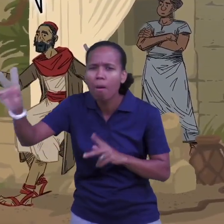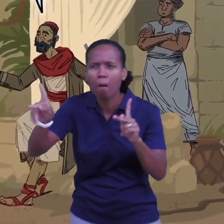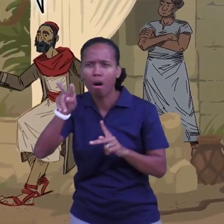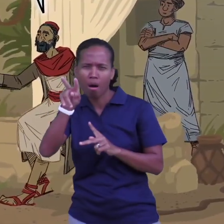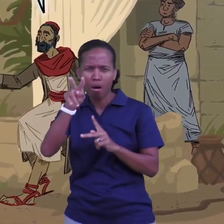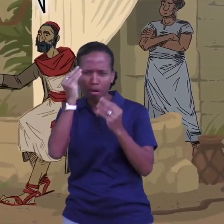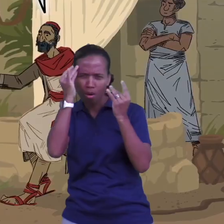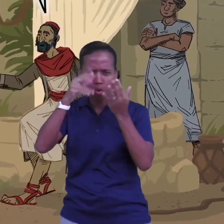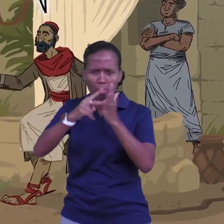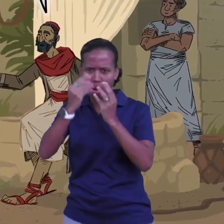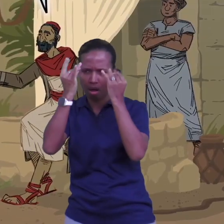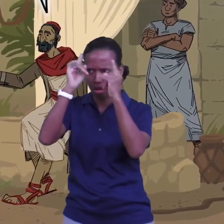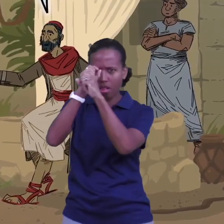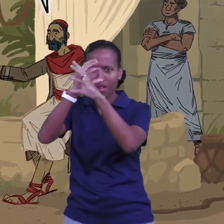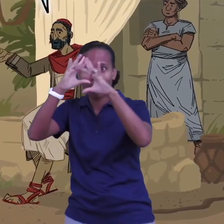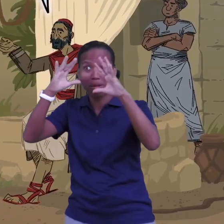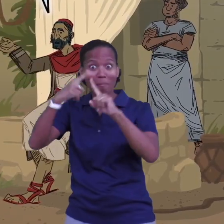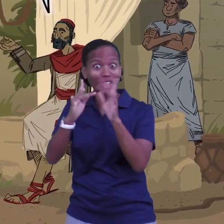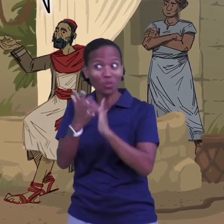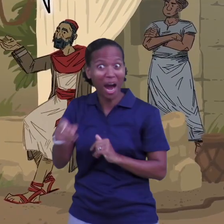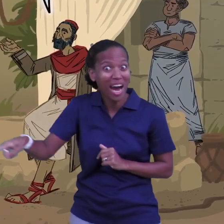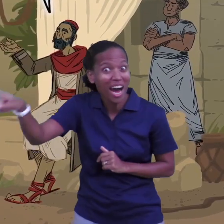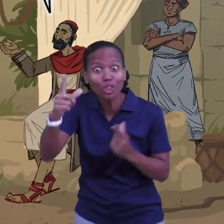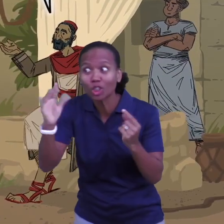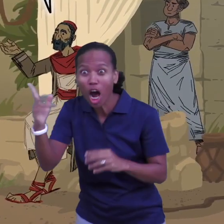Rather, he wanted to provoke the imagination and invite people